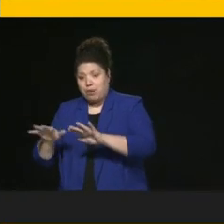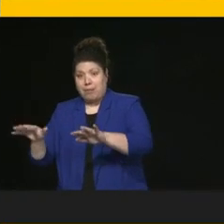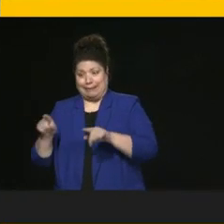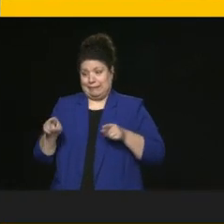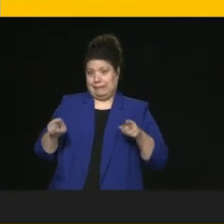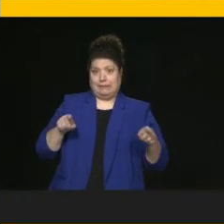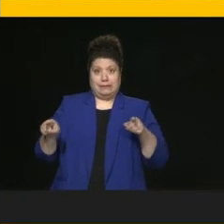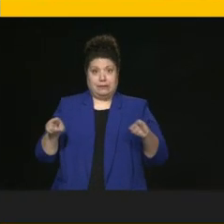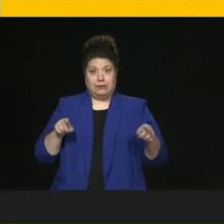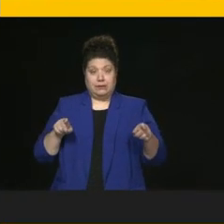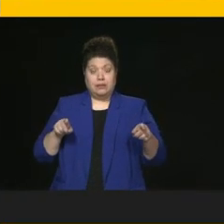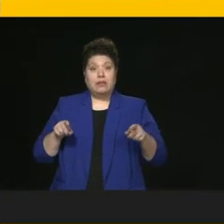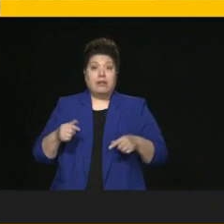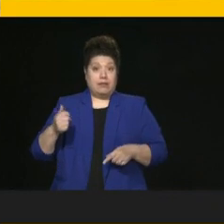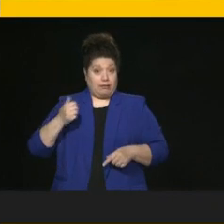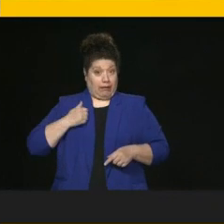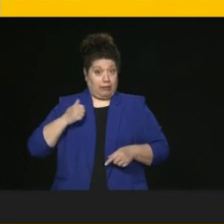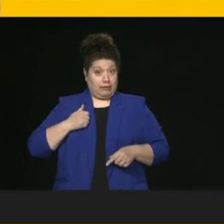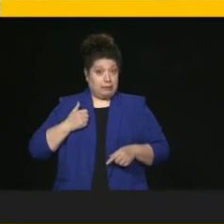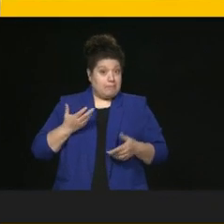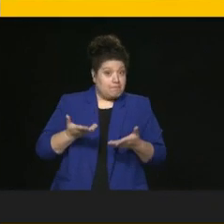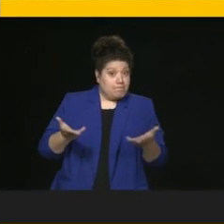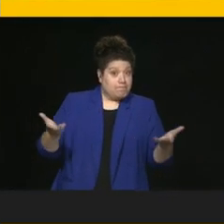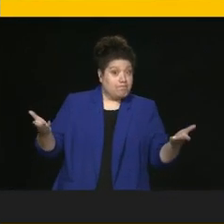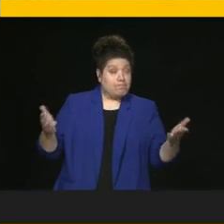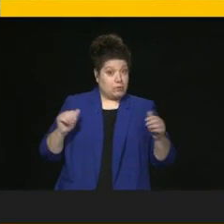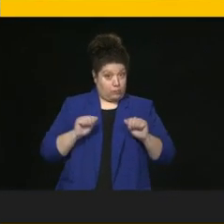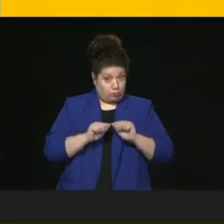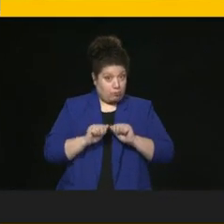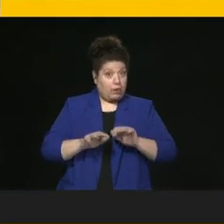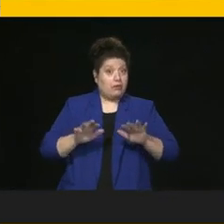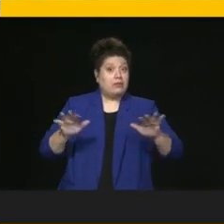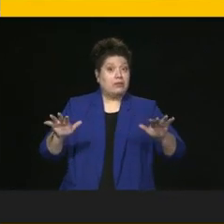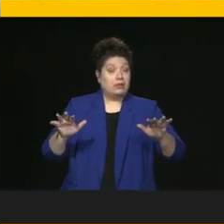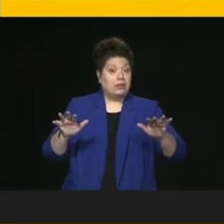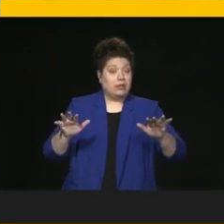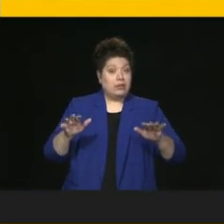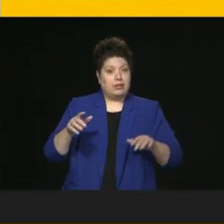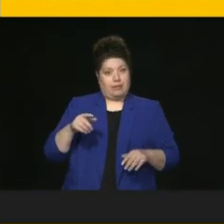WE HEARD HOW THE VIRUS COULD